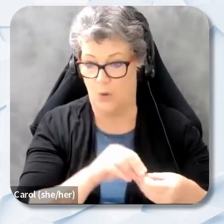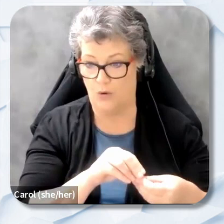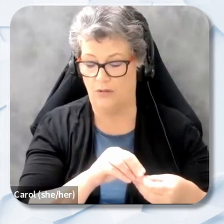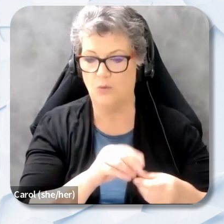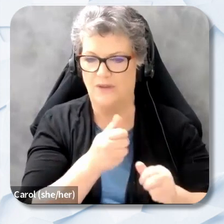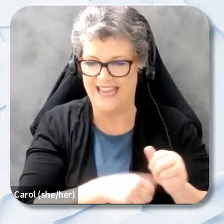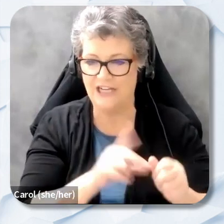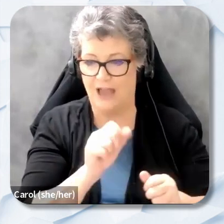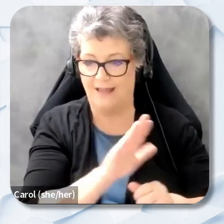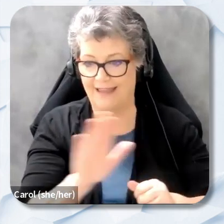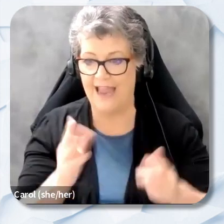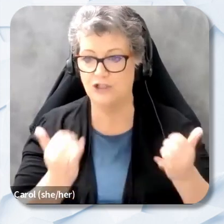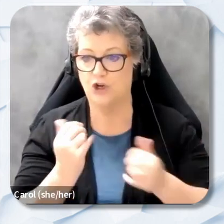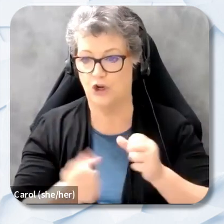LEAs current year total.